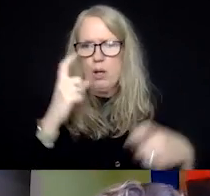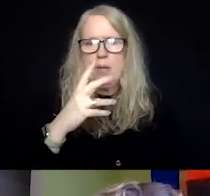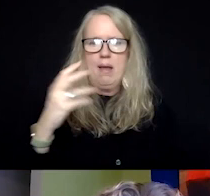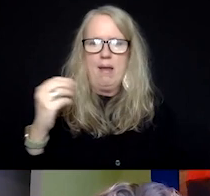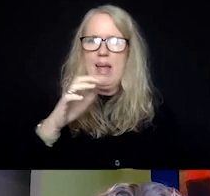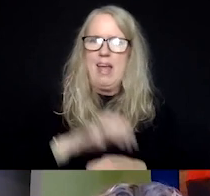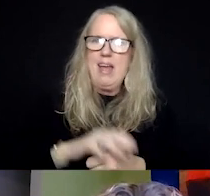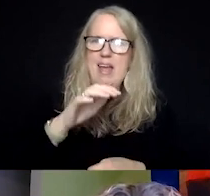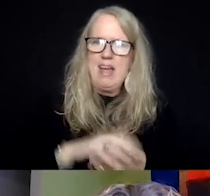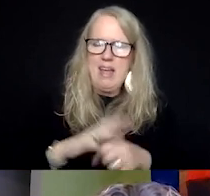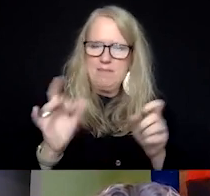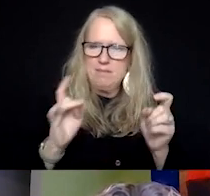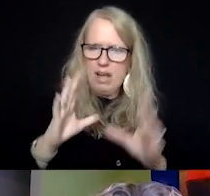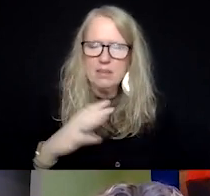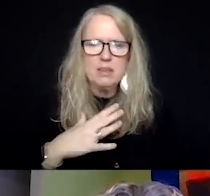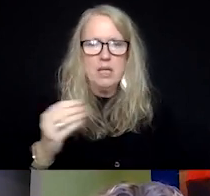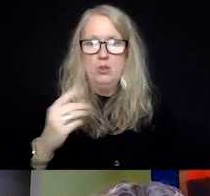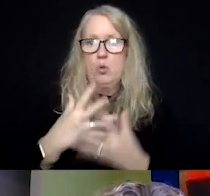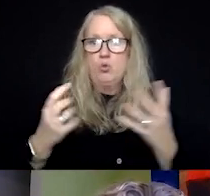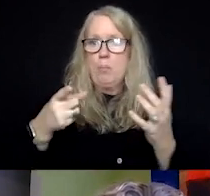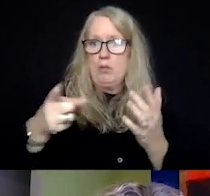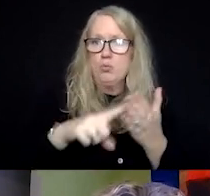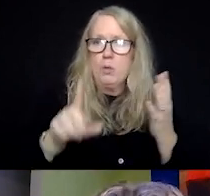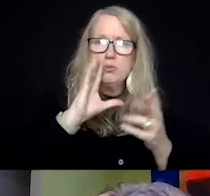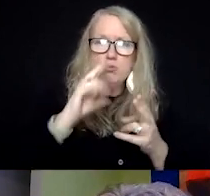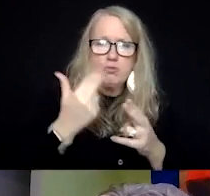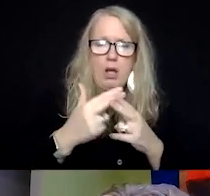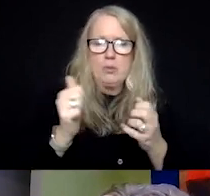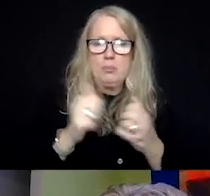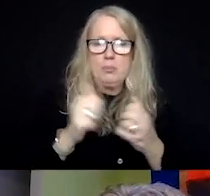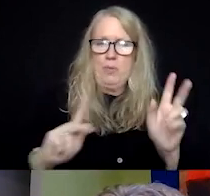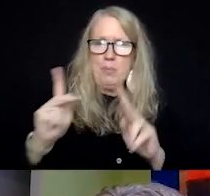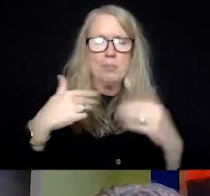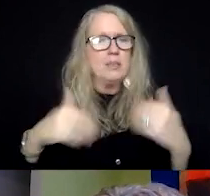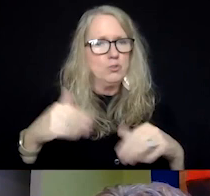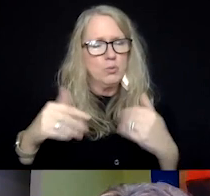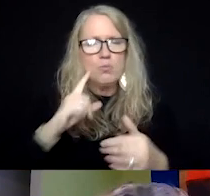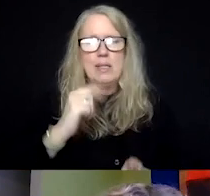AND SO MUCH OF WHAT YOU TALKED ABOUT WITH MANAGING STRESS